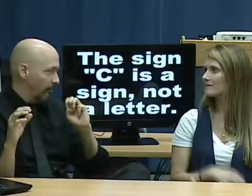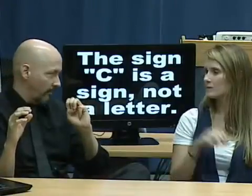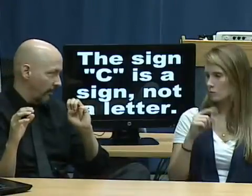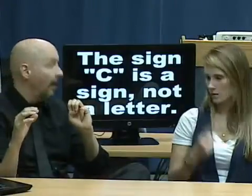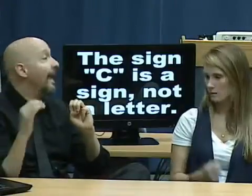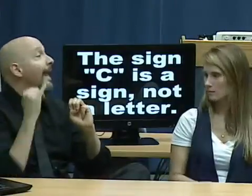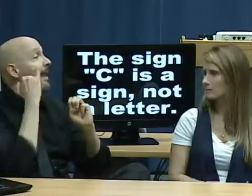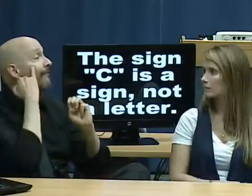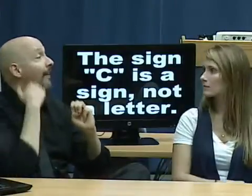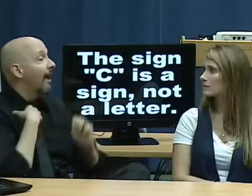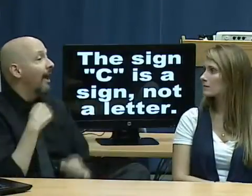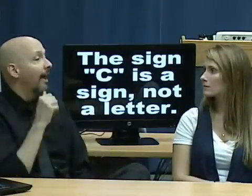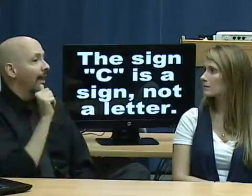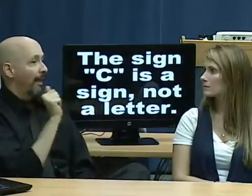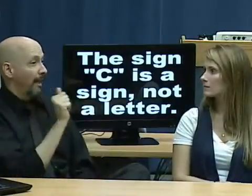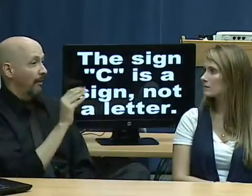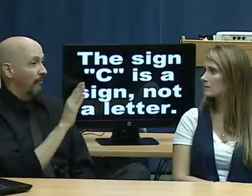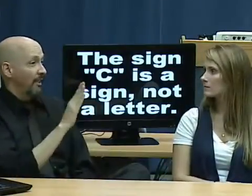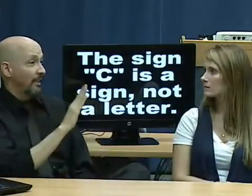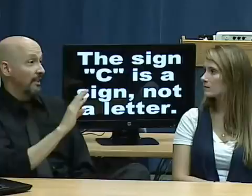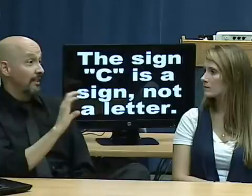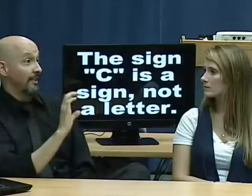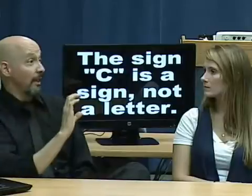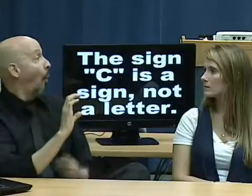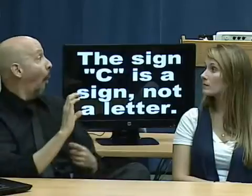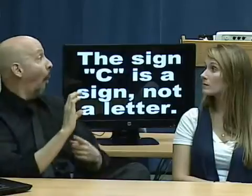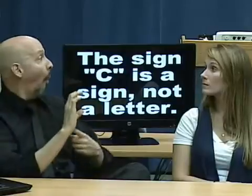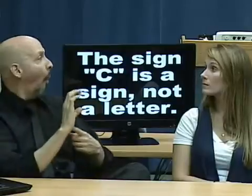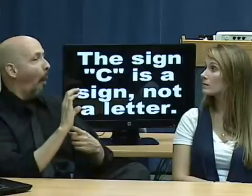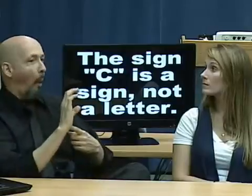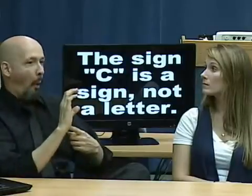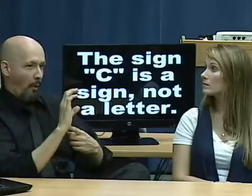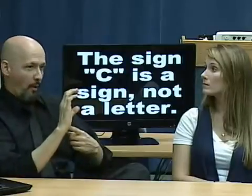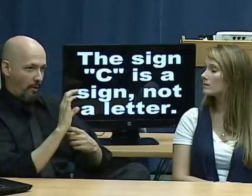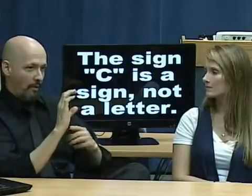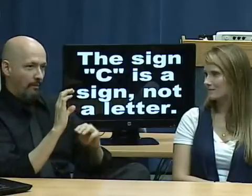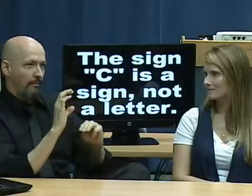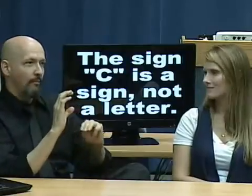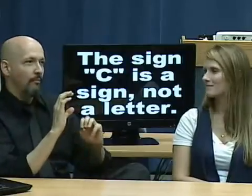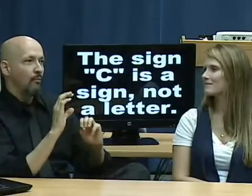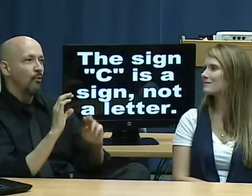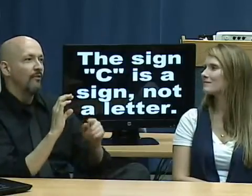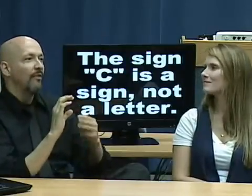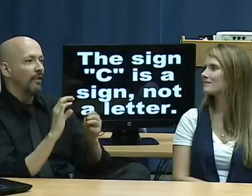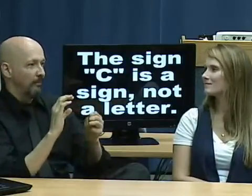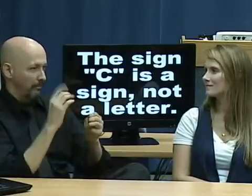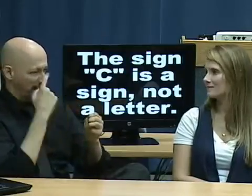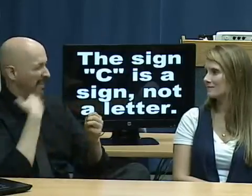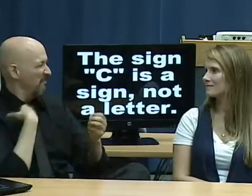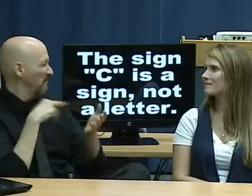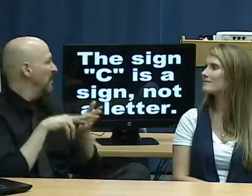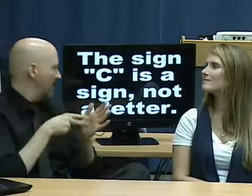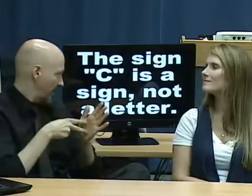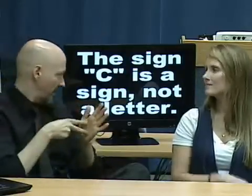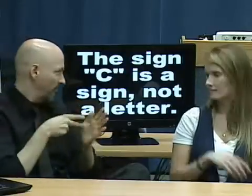Right. But if I sign, "A... B... C..." Now that C-handshape is a MORPHEME. Because it has meaning.